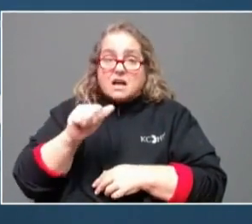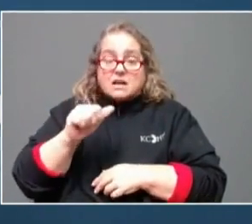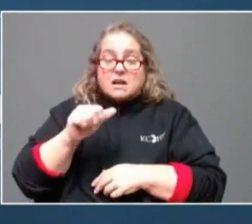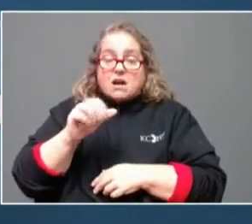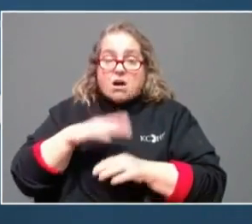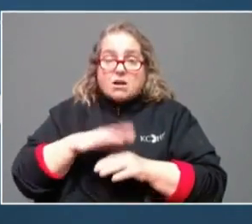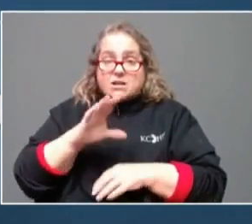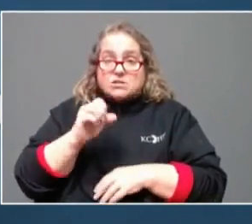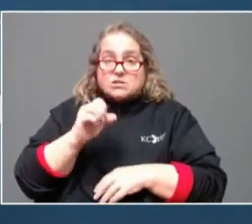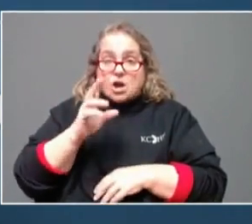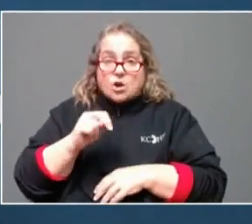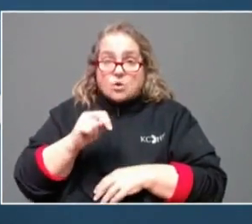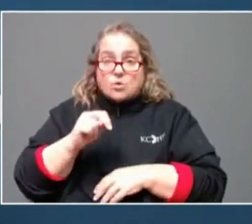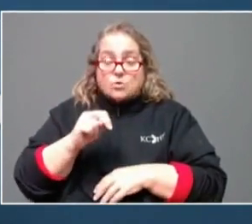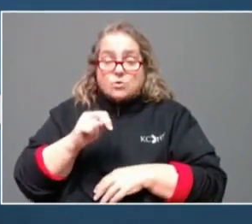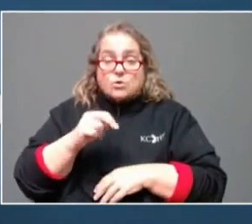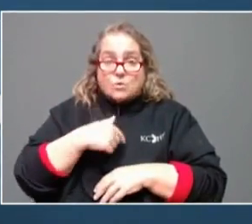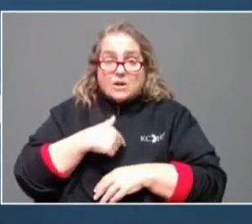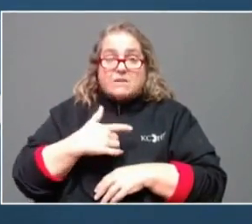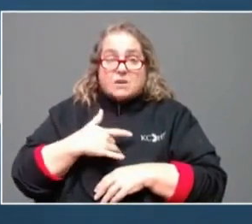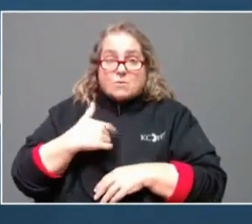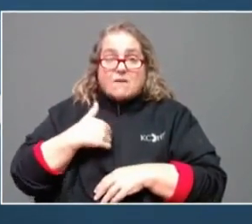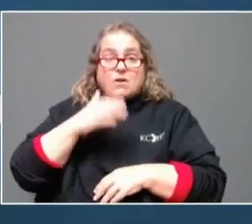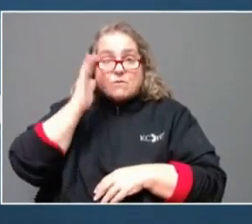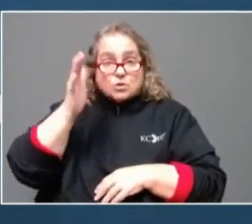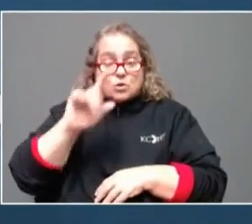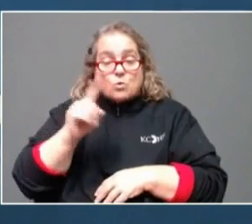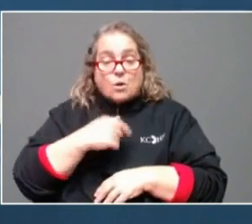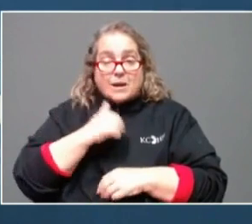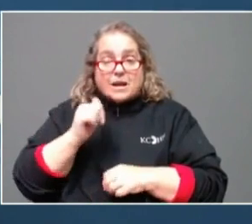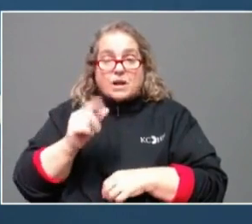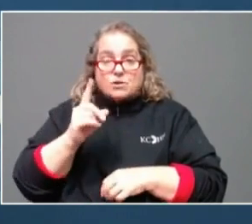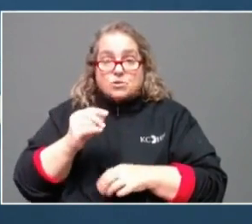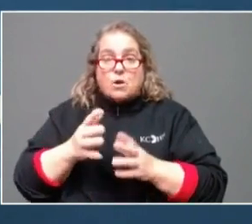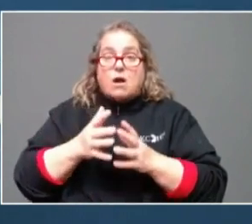do believe we have a future where we can do a whole lot of things through